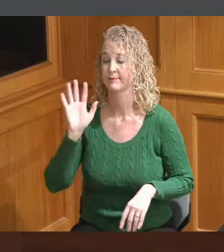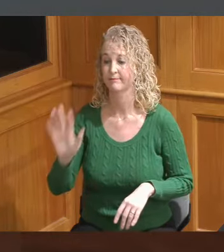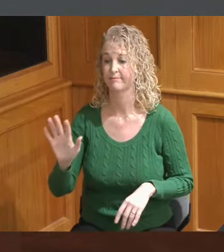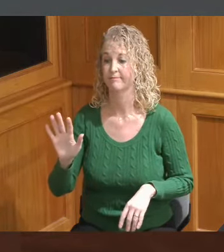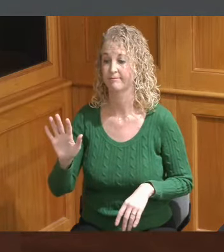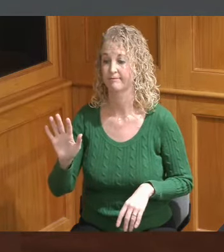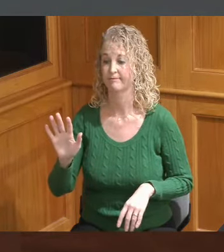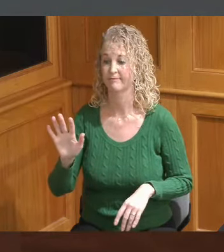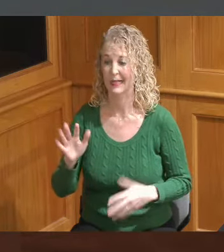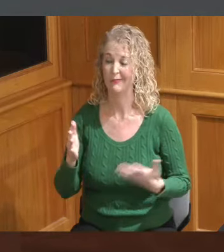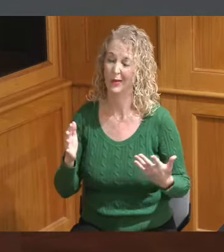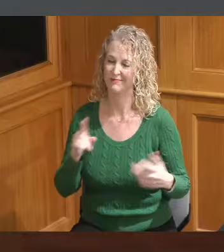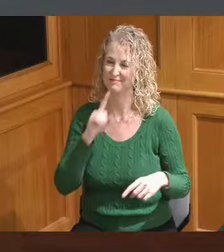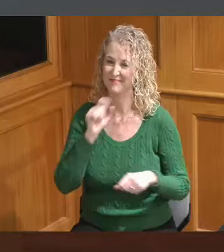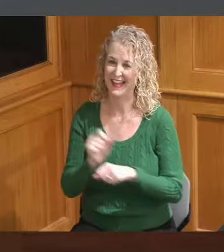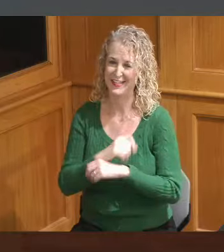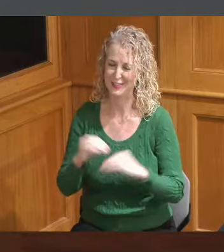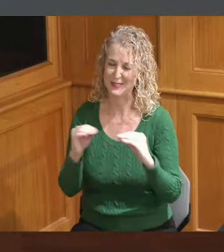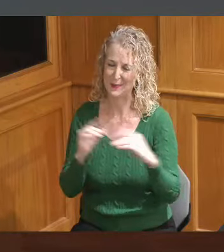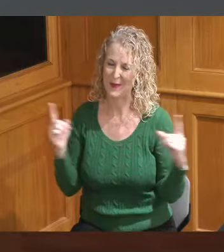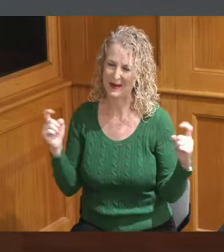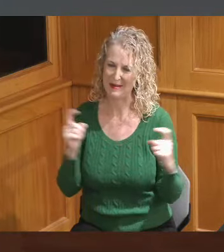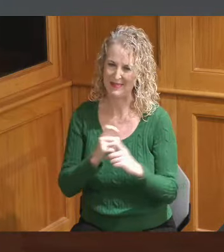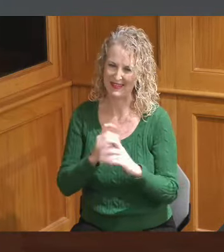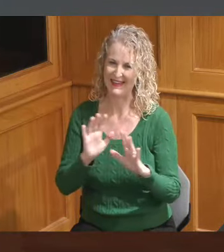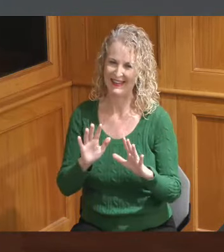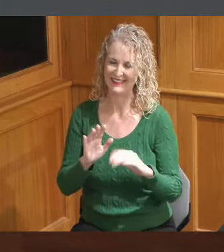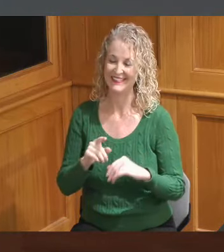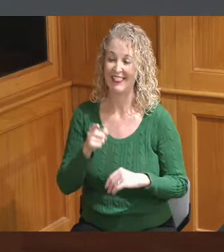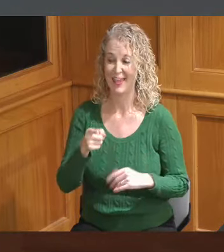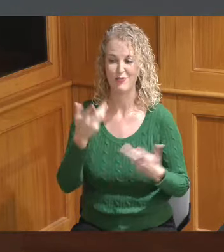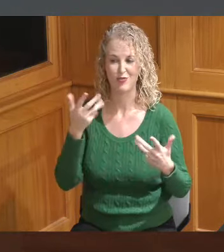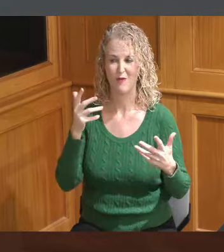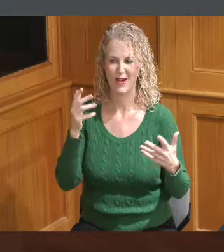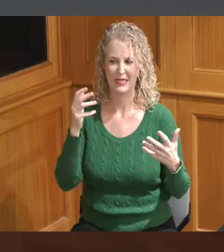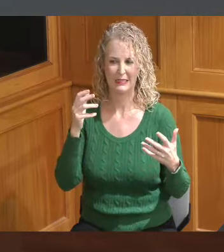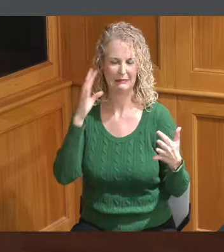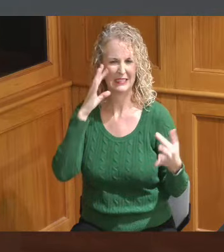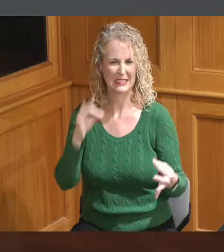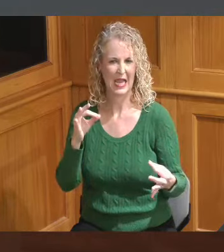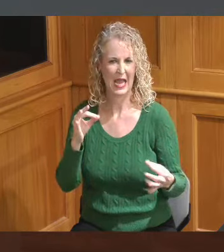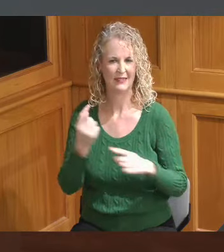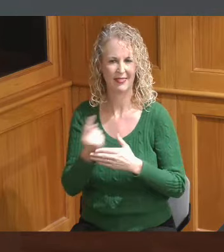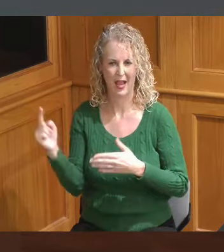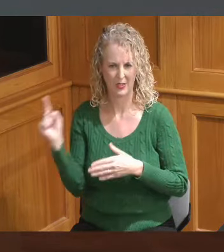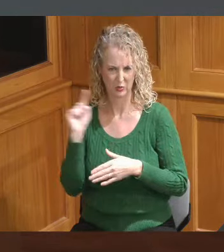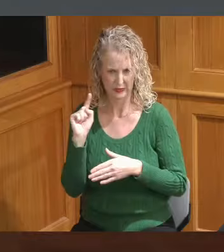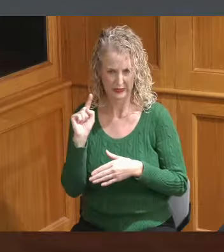is a more substantive item that the Board acted on portions of this project last week. but this is